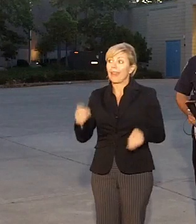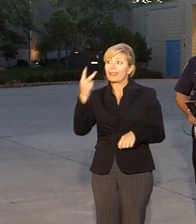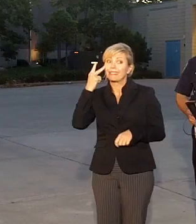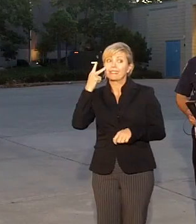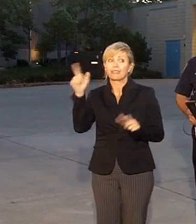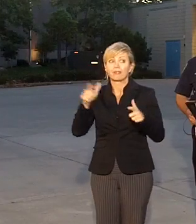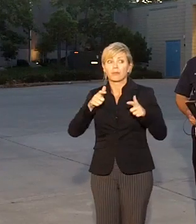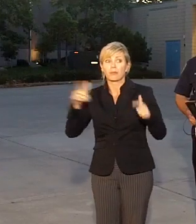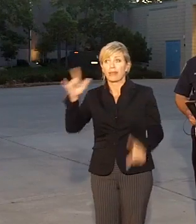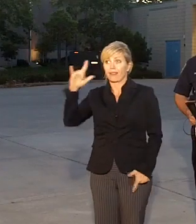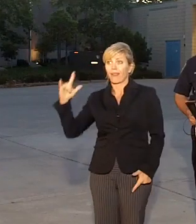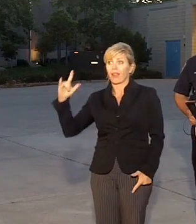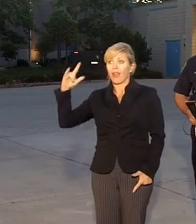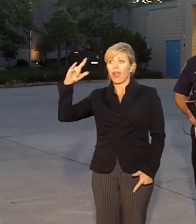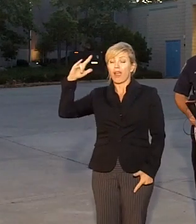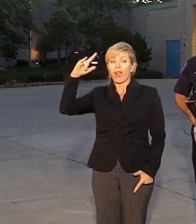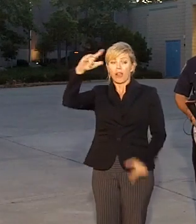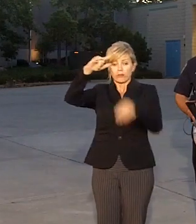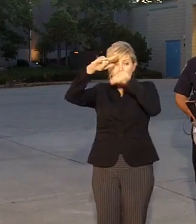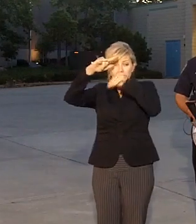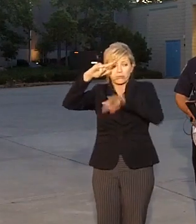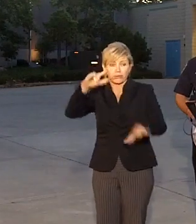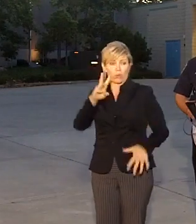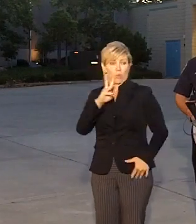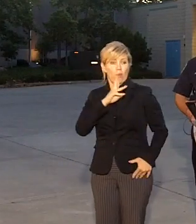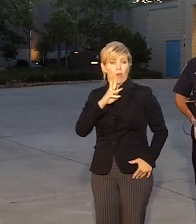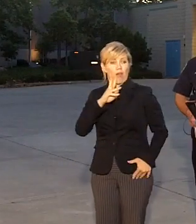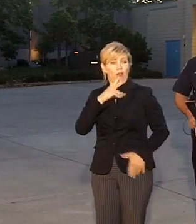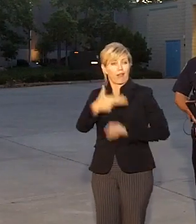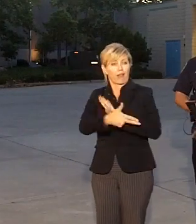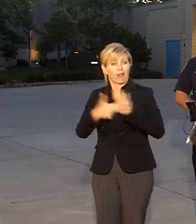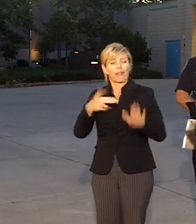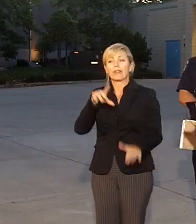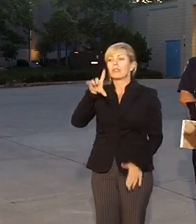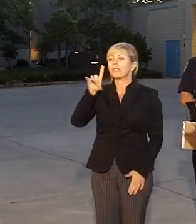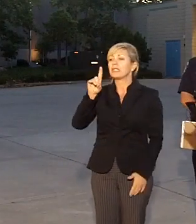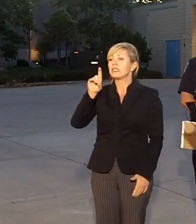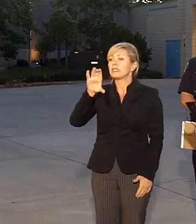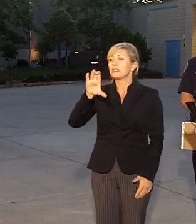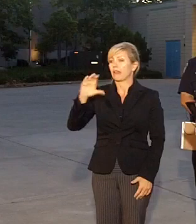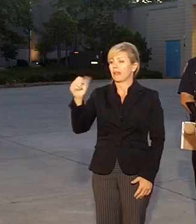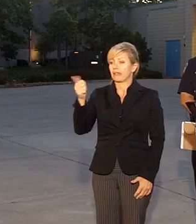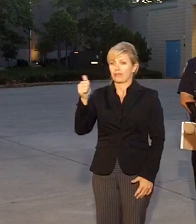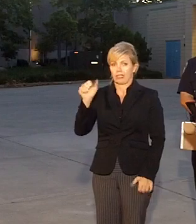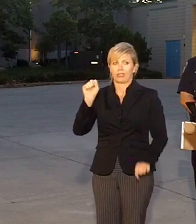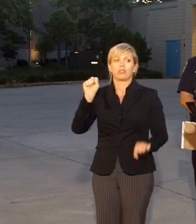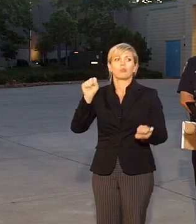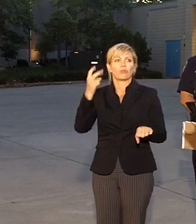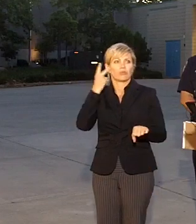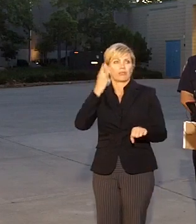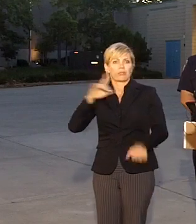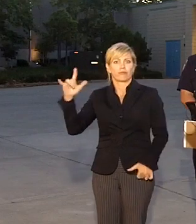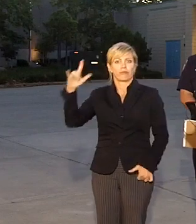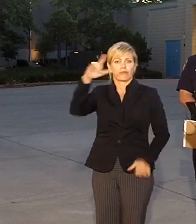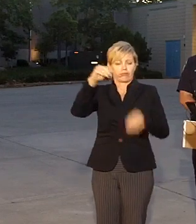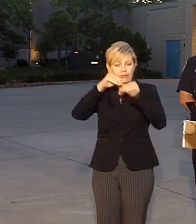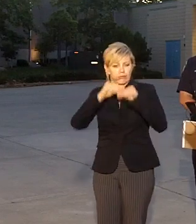de in the sand Marcus so that happened relatively quick supervisor horn in the and the supervisors